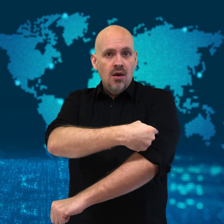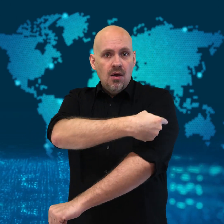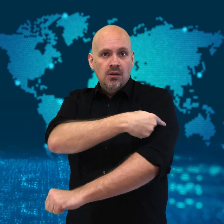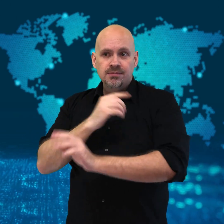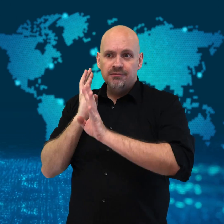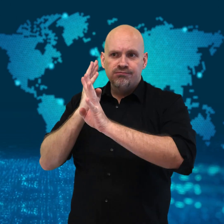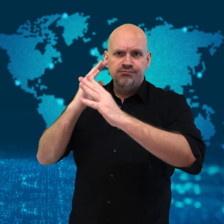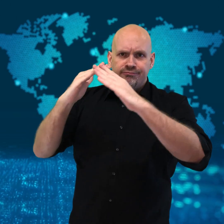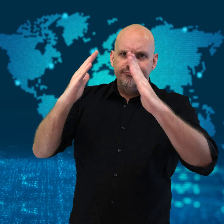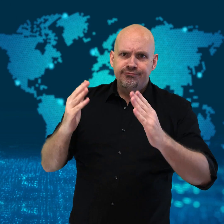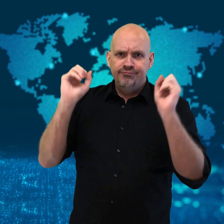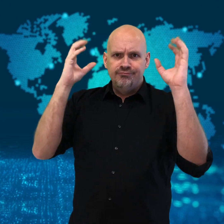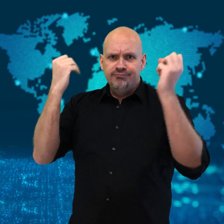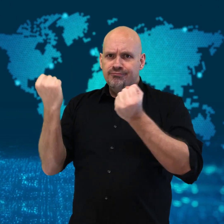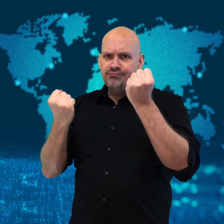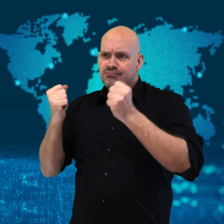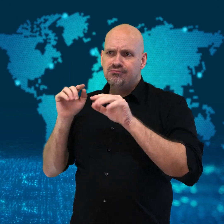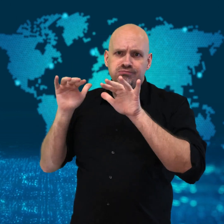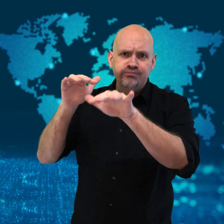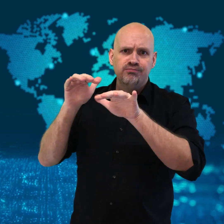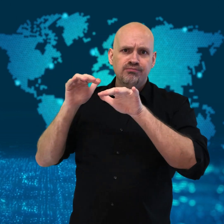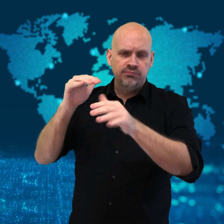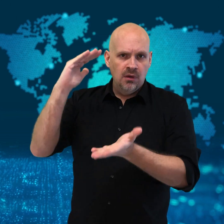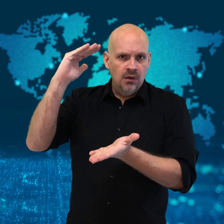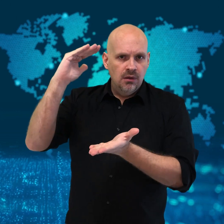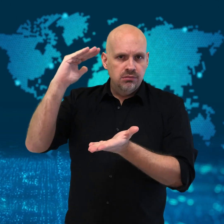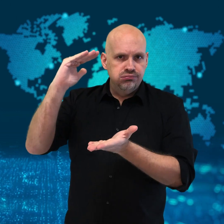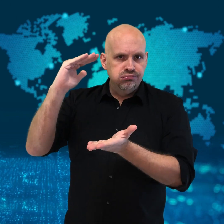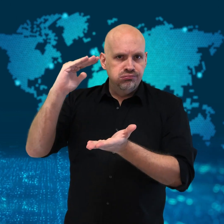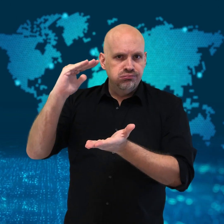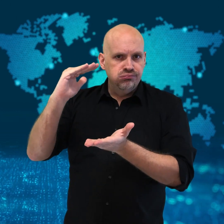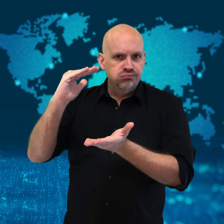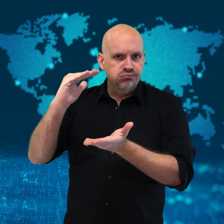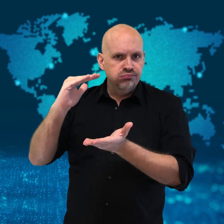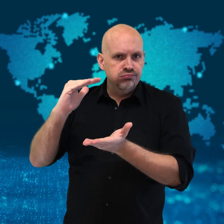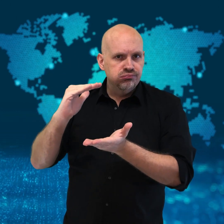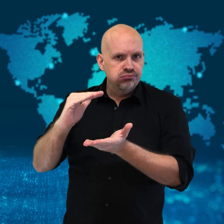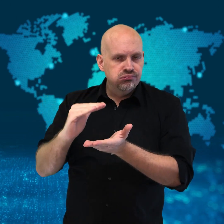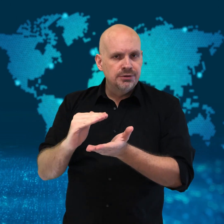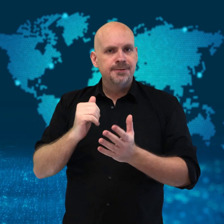resulted in less hospitalizations.